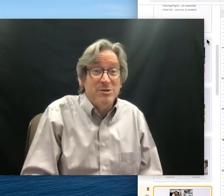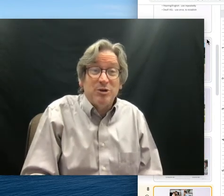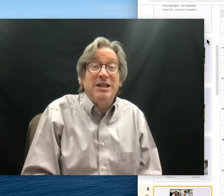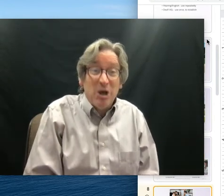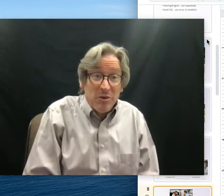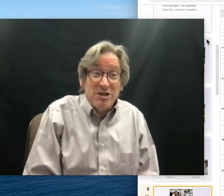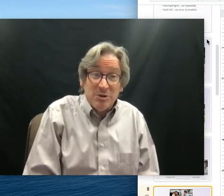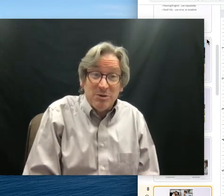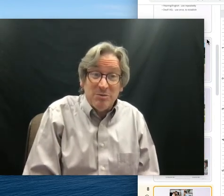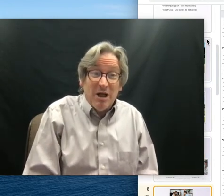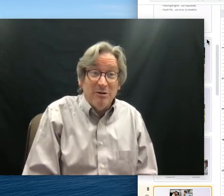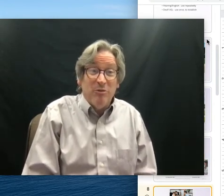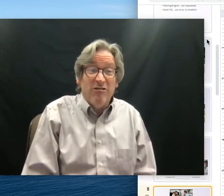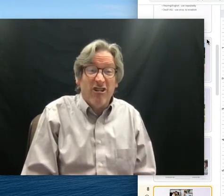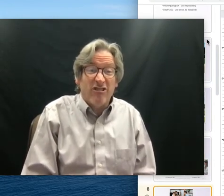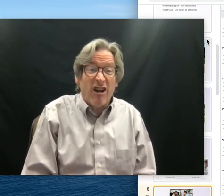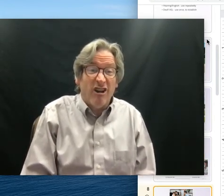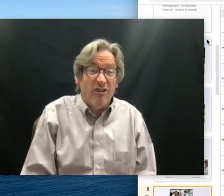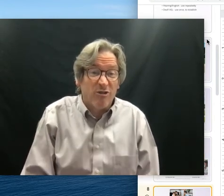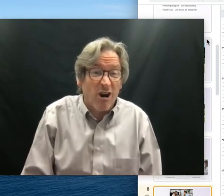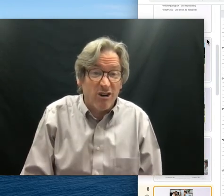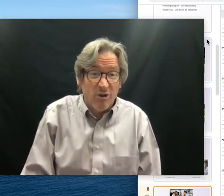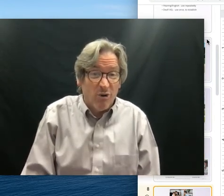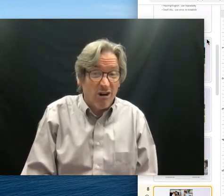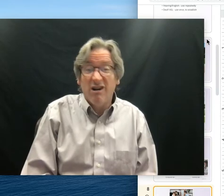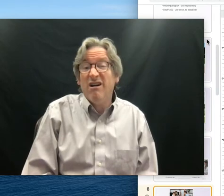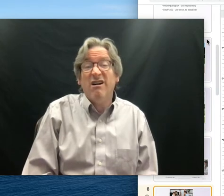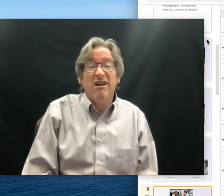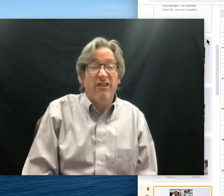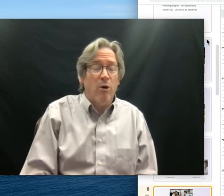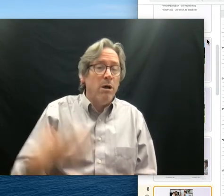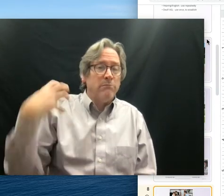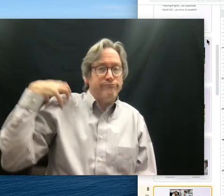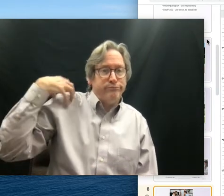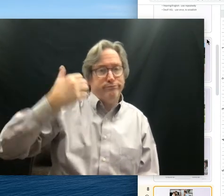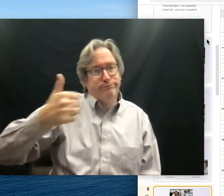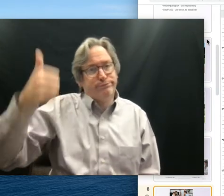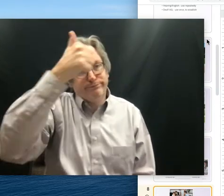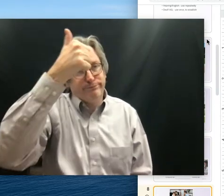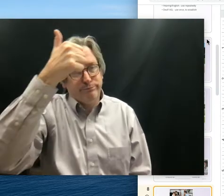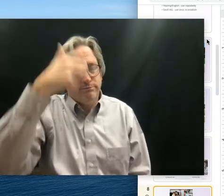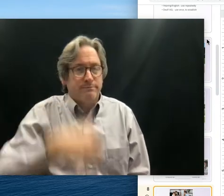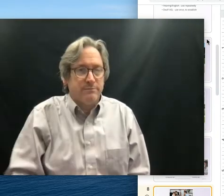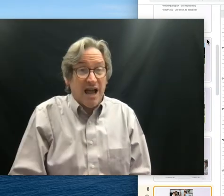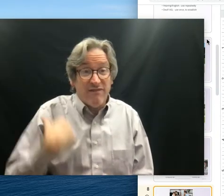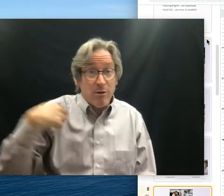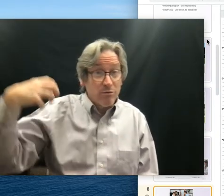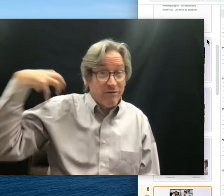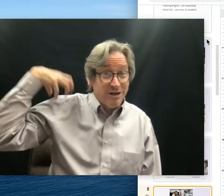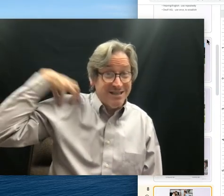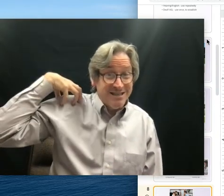certainly low on the totem pole as being just an instructor so if i were referring to this